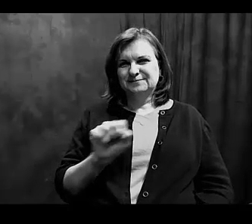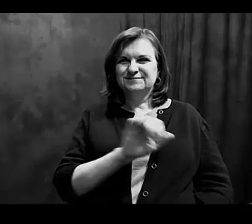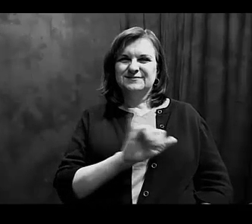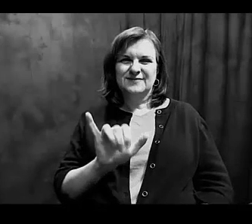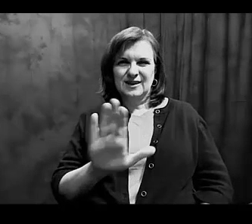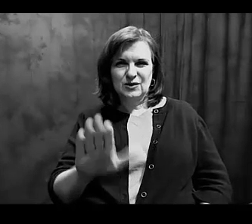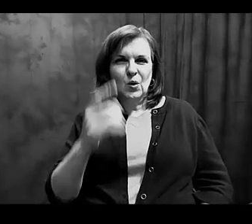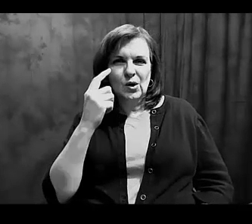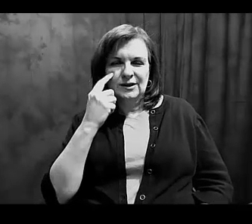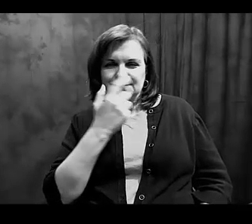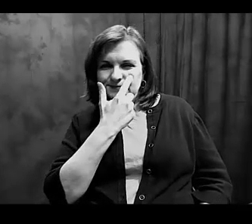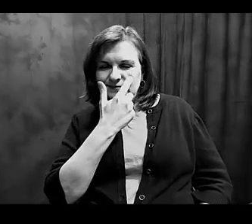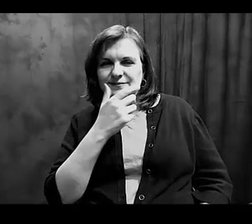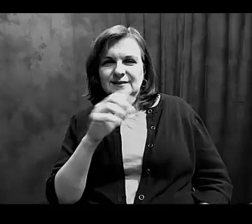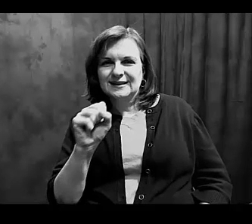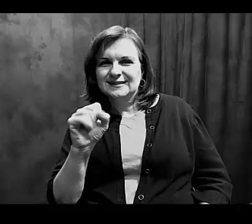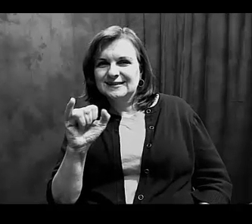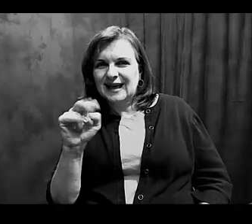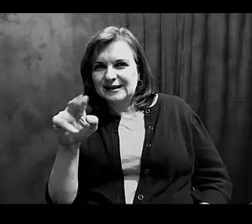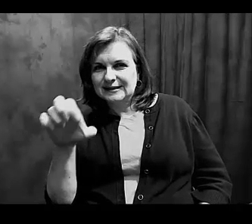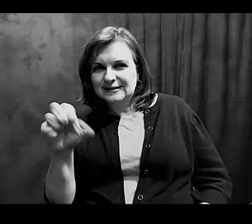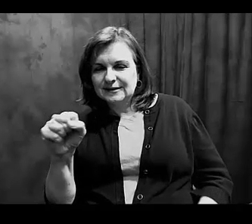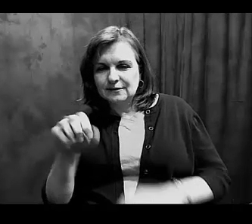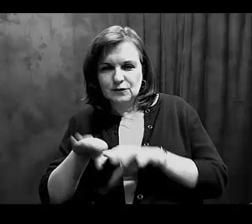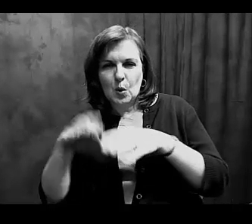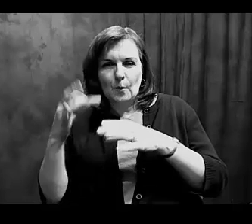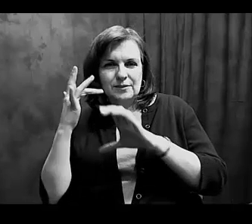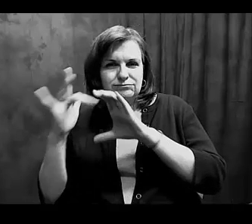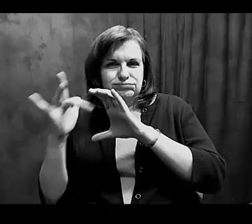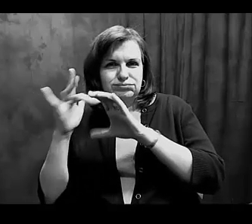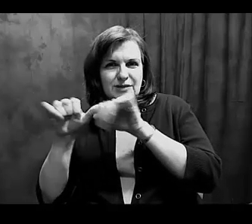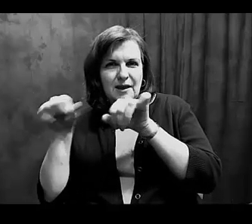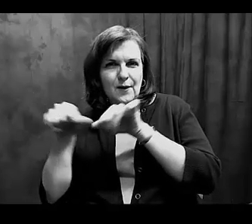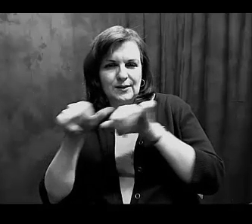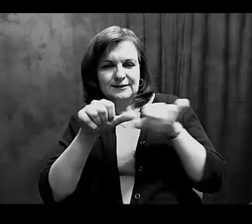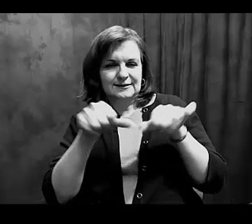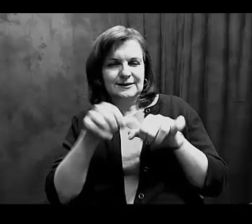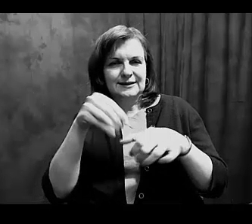are kind of like the sinuses in your head - in that they are just open spaces